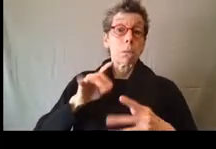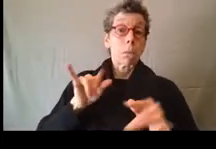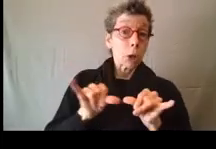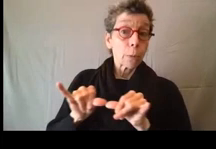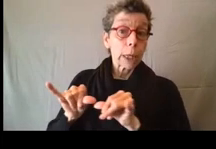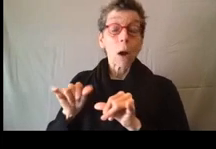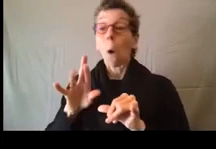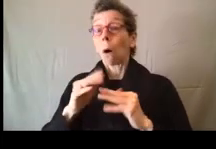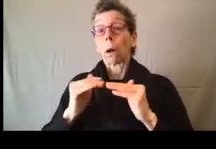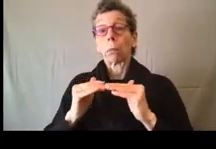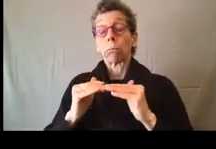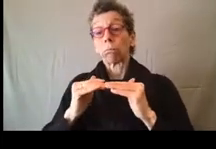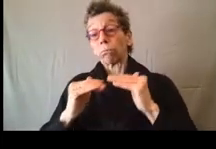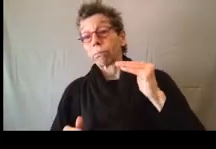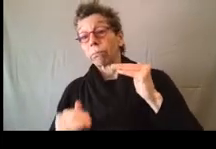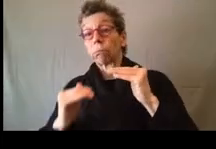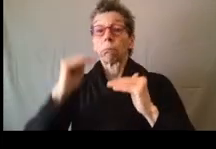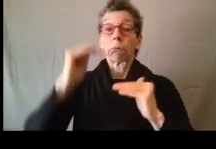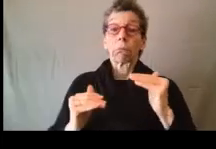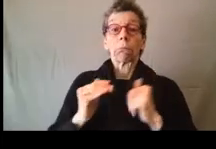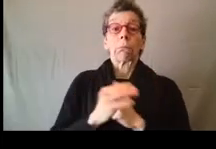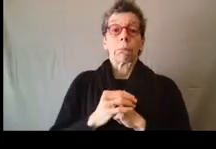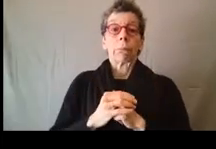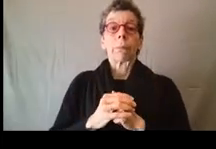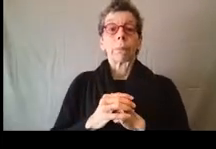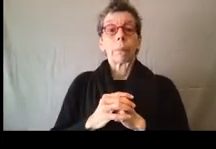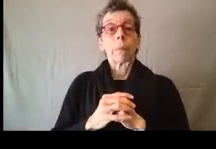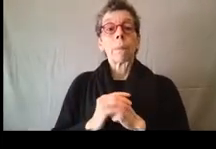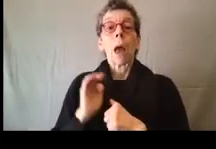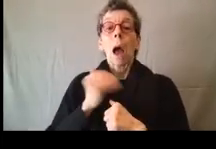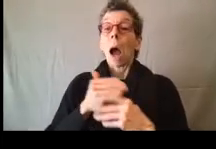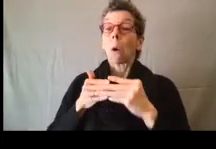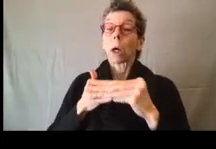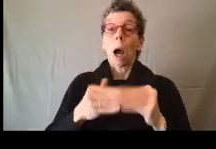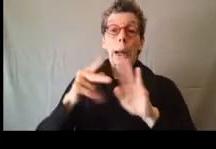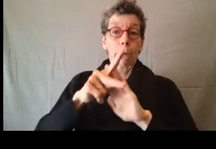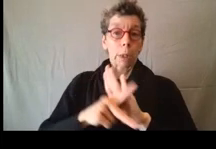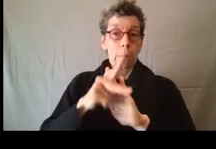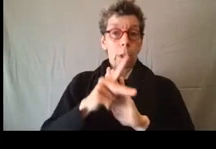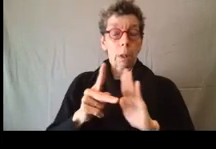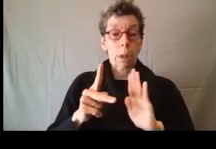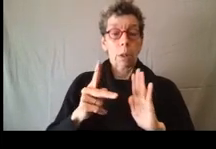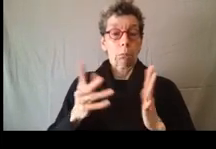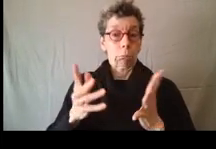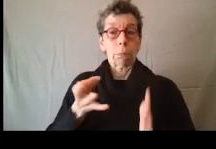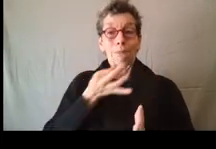and members, consumers, or others. Our guiding principles were that experts are those providing